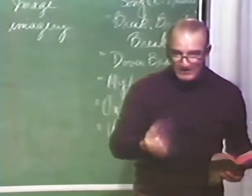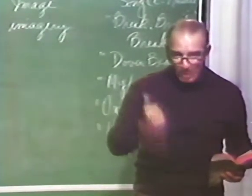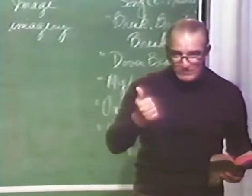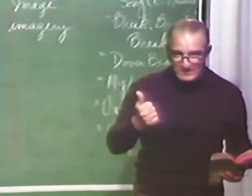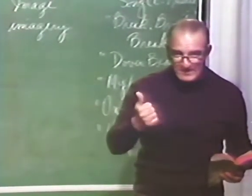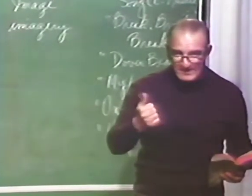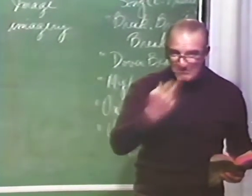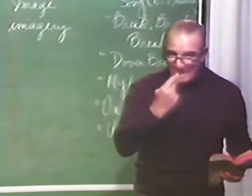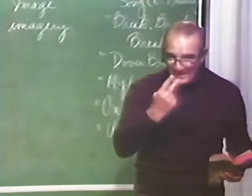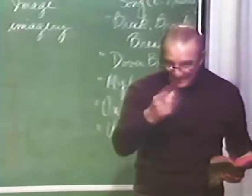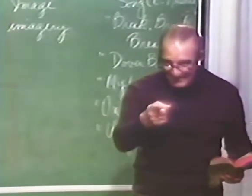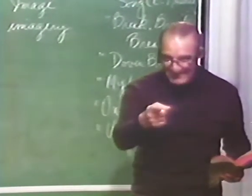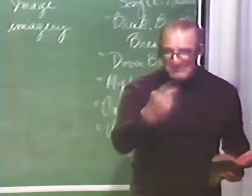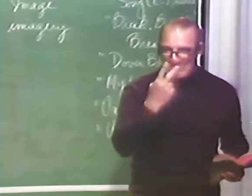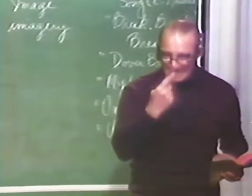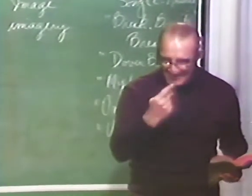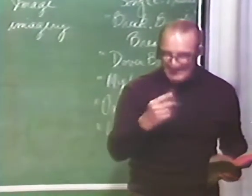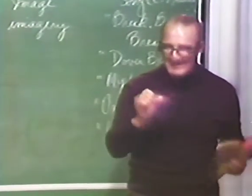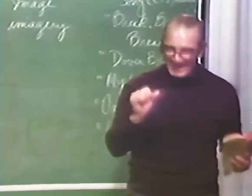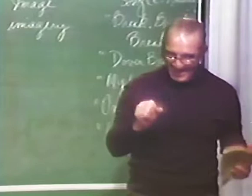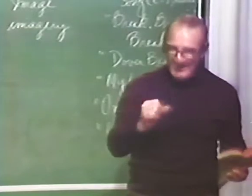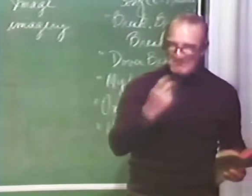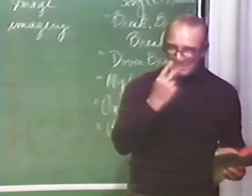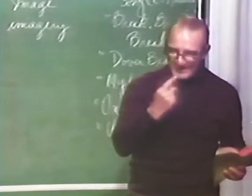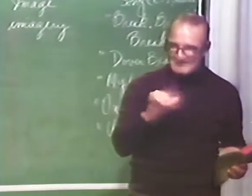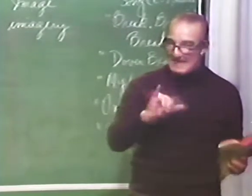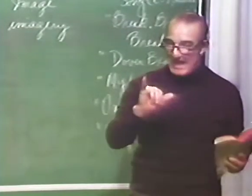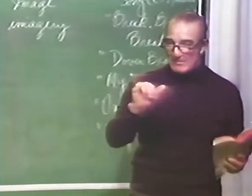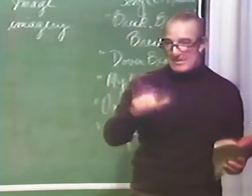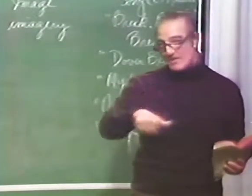WHITE, MOSTLY. PINK. PINK. IT CAN. PINK.